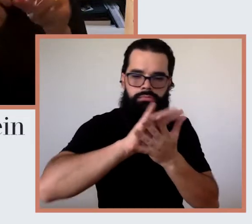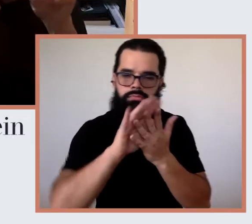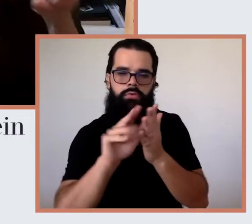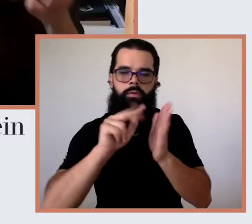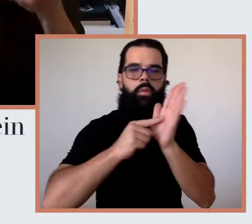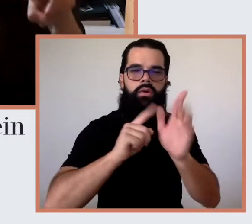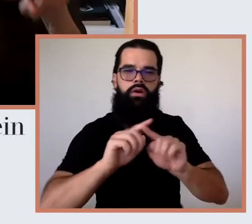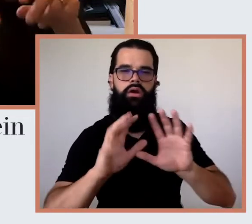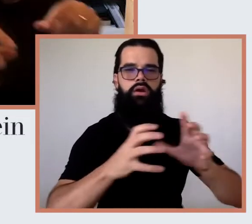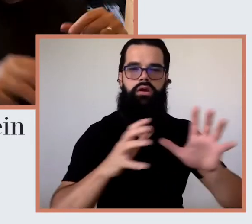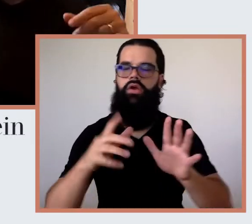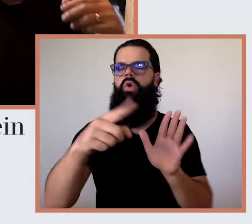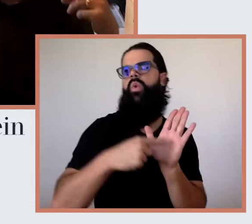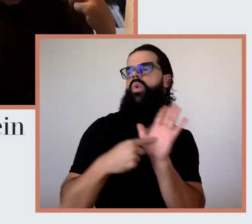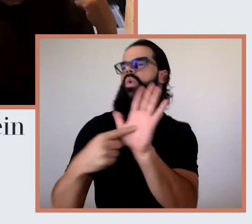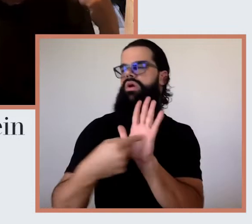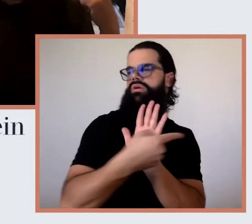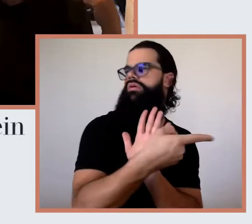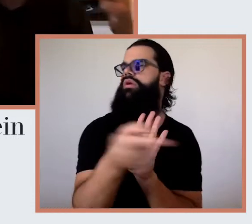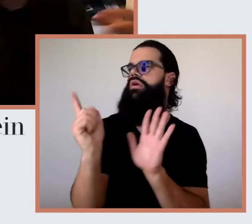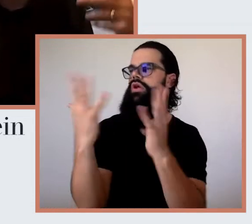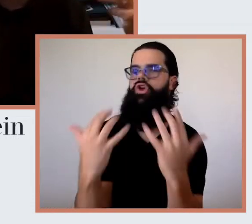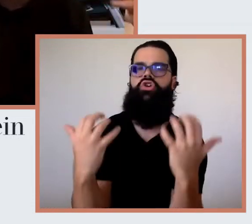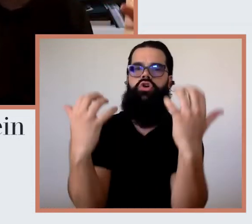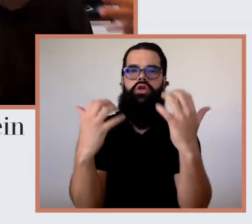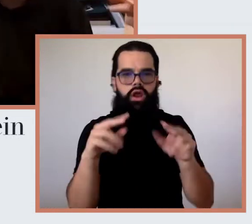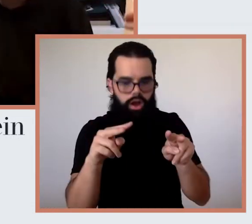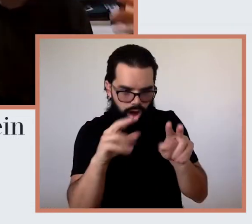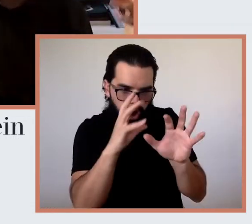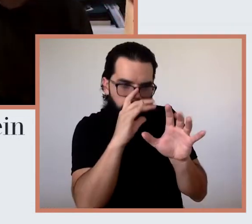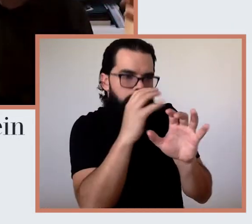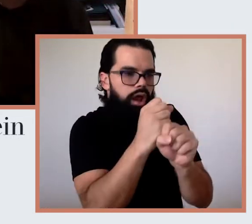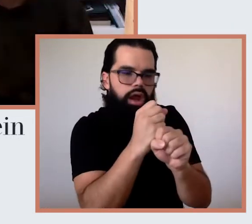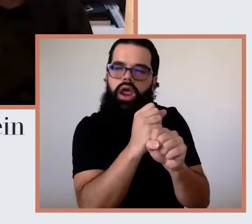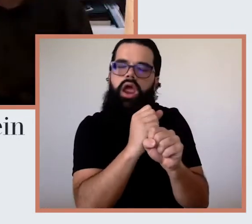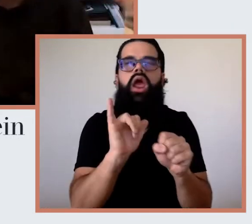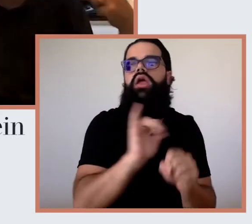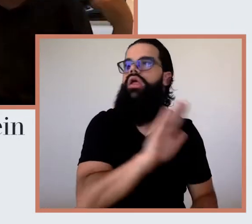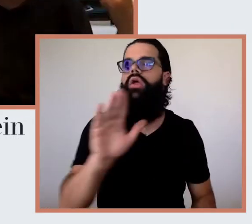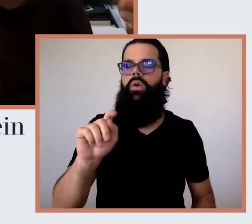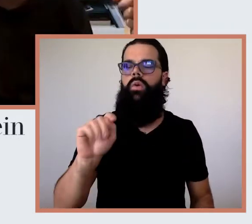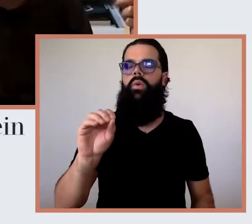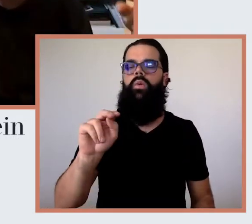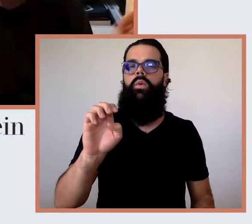that's based on that series so that you show other people in the business that you know their tone, you know,